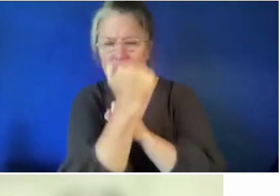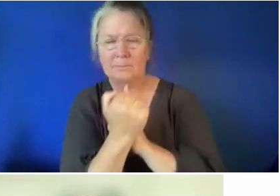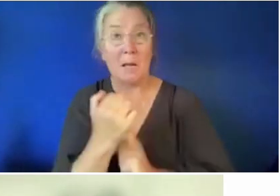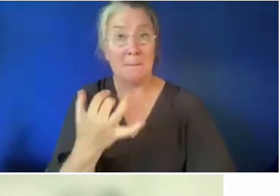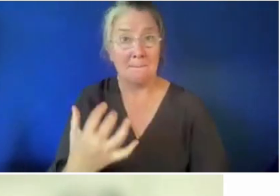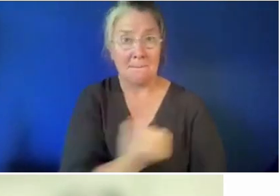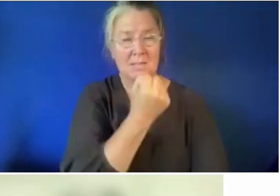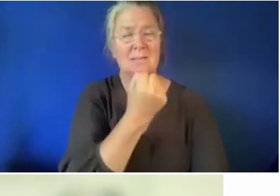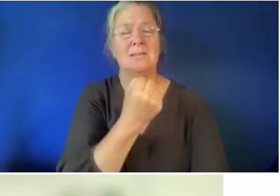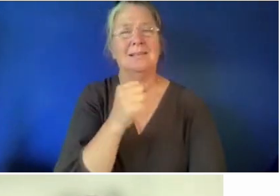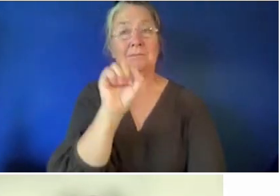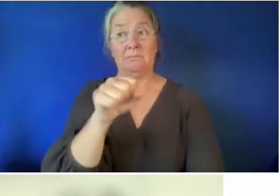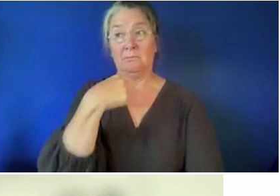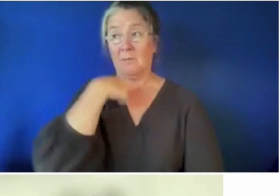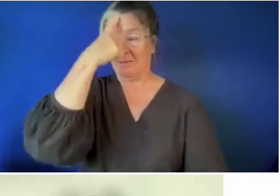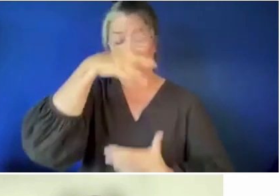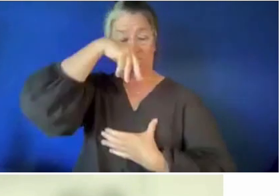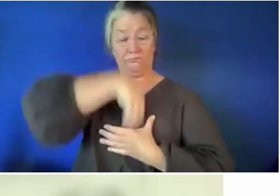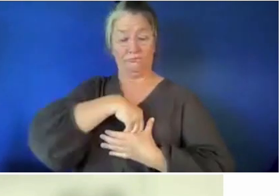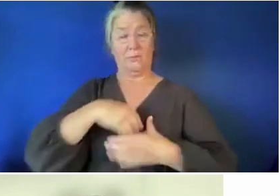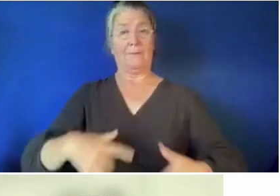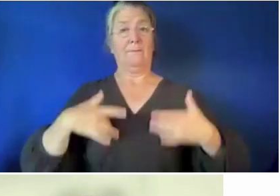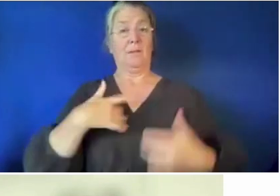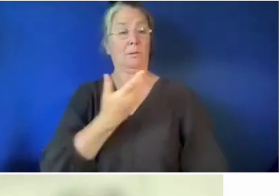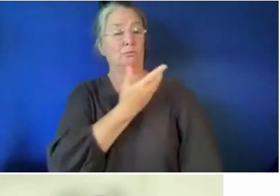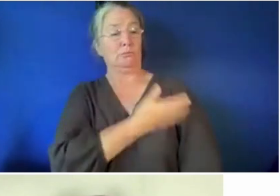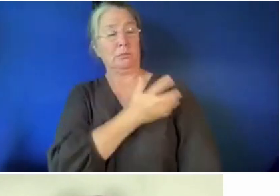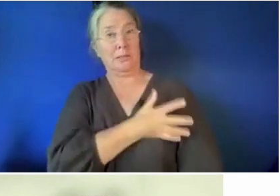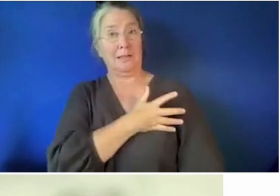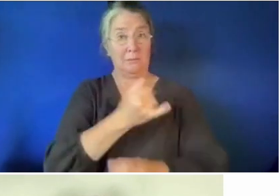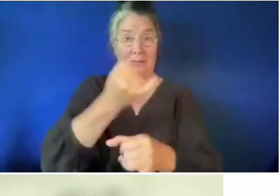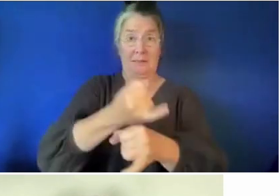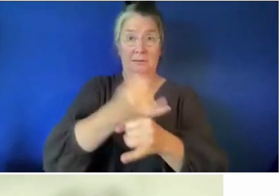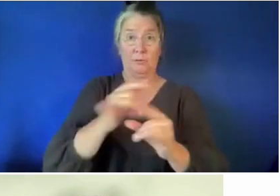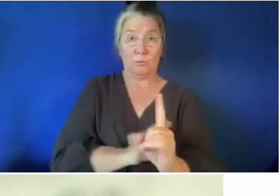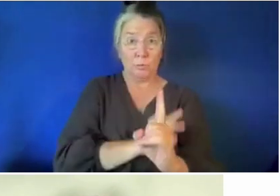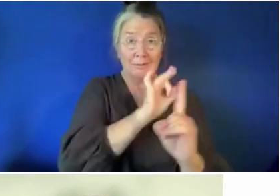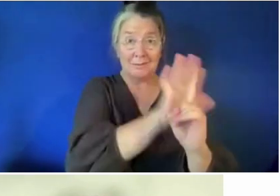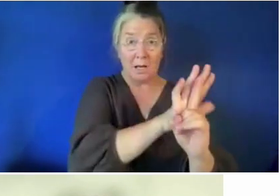pride in the institution, pride in what we've been able to achieve,